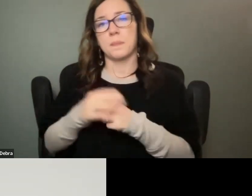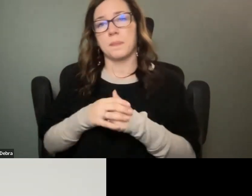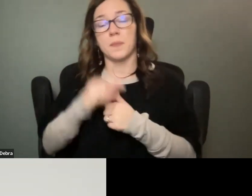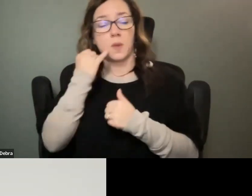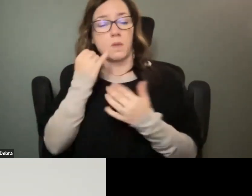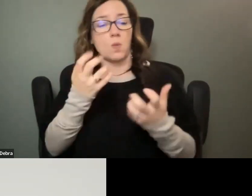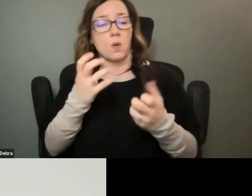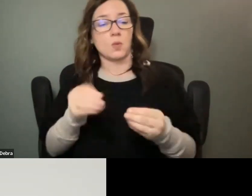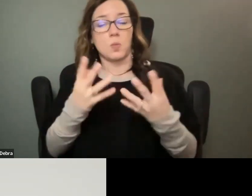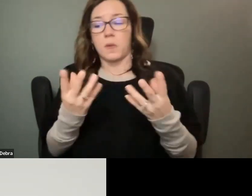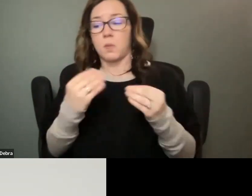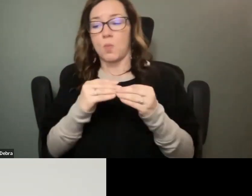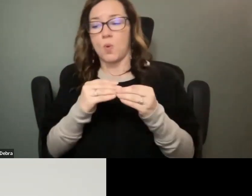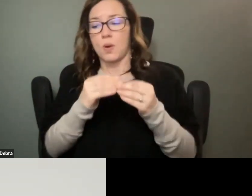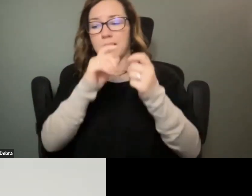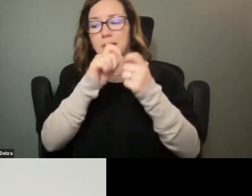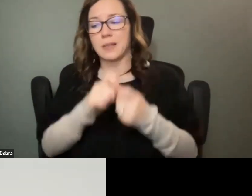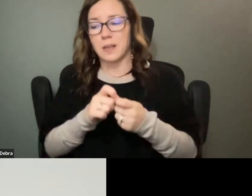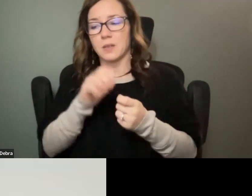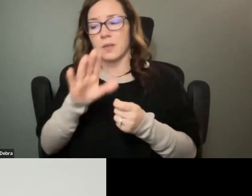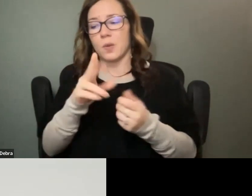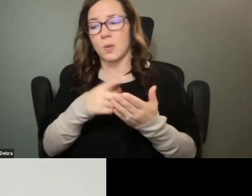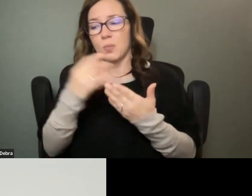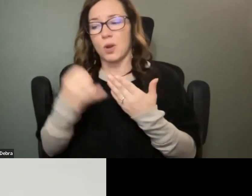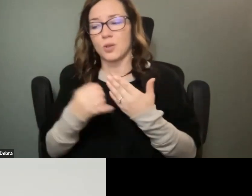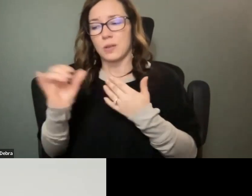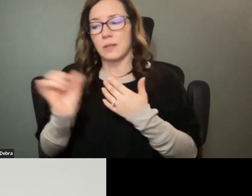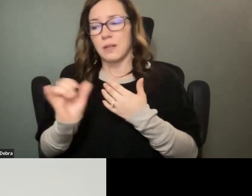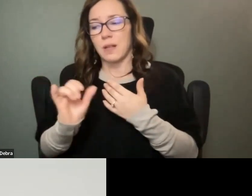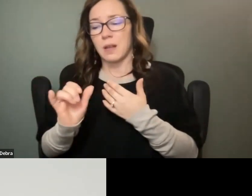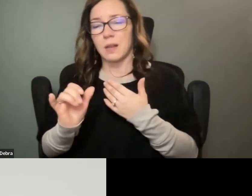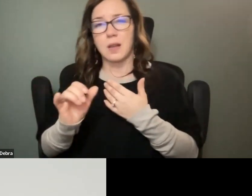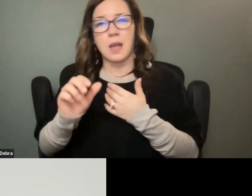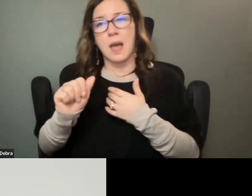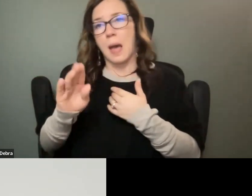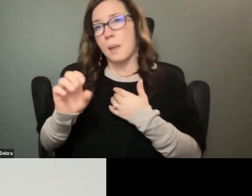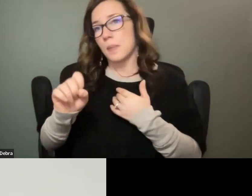us a little bit more detail of your